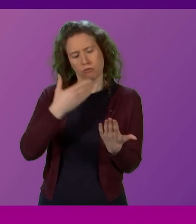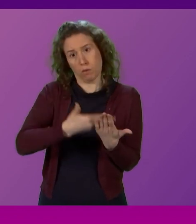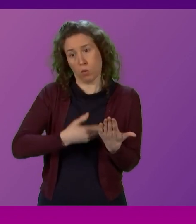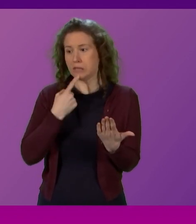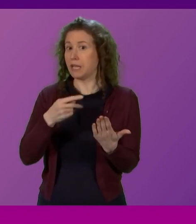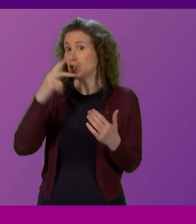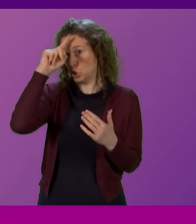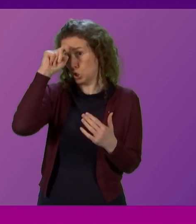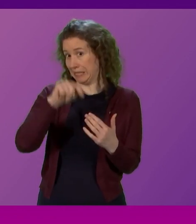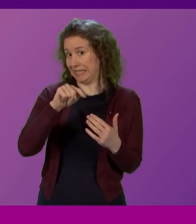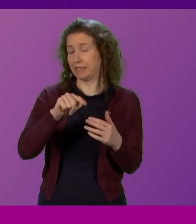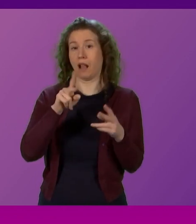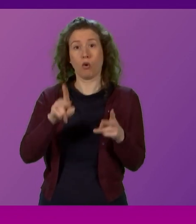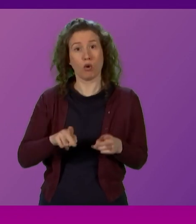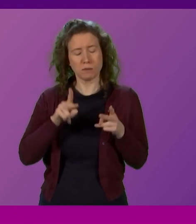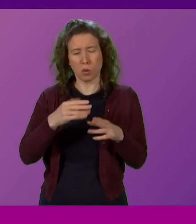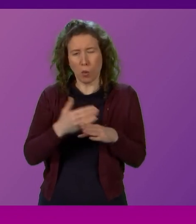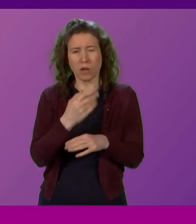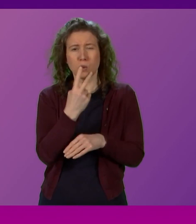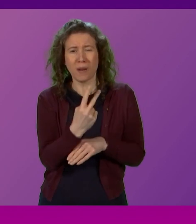at the hospital working 24-hour shifts.